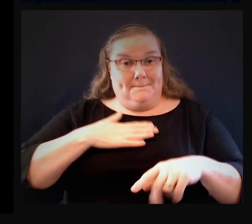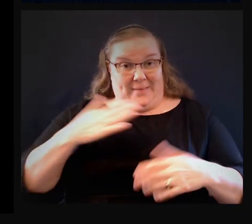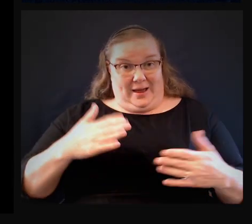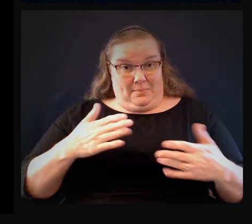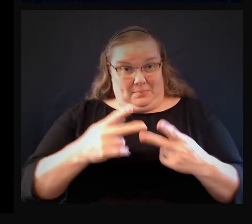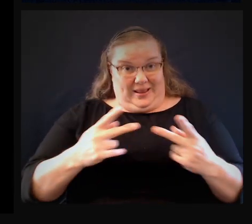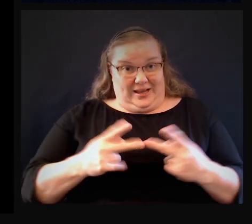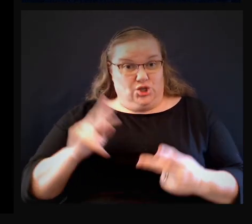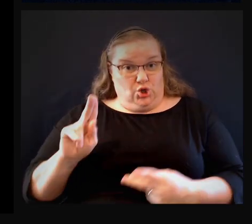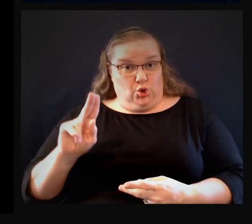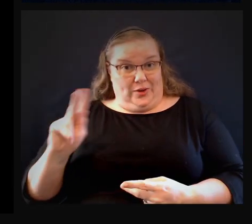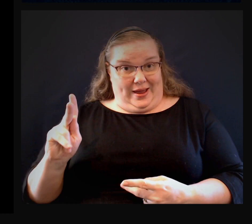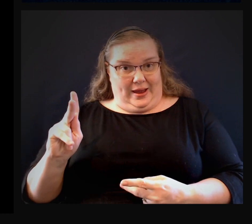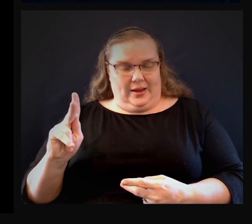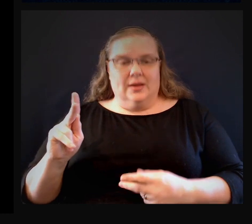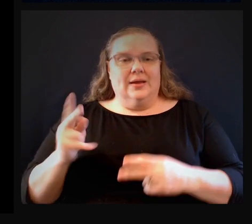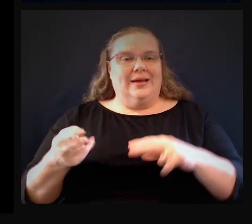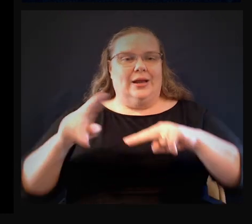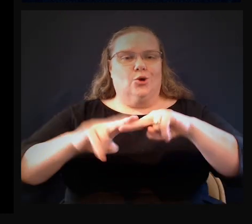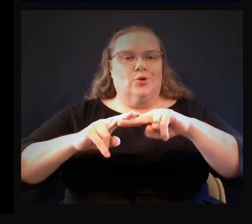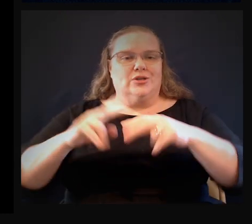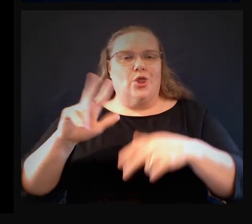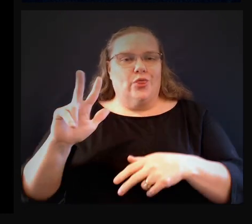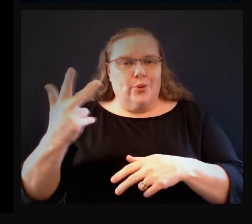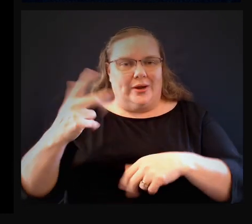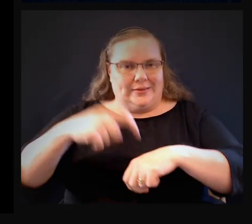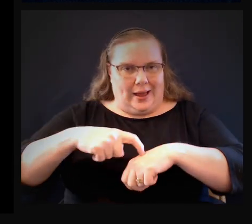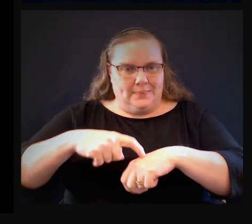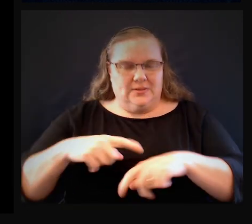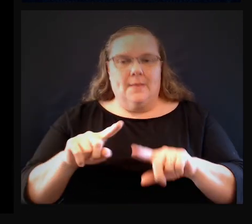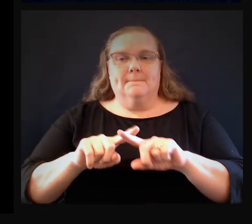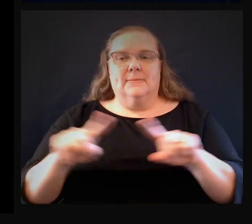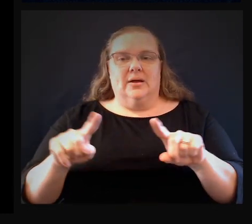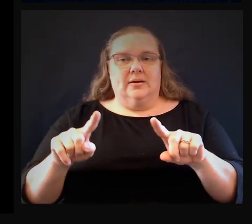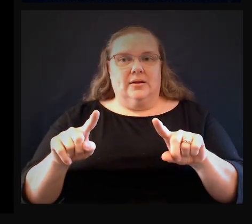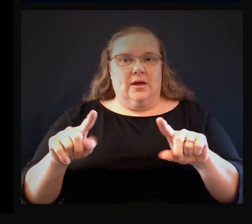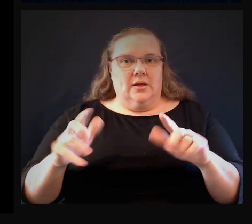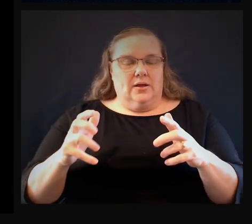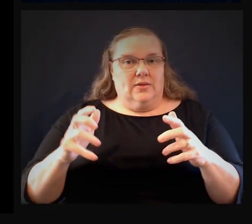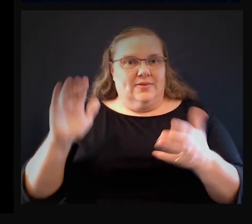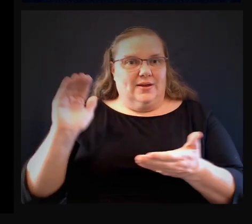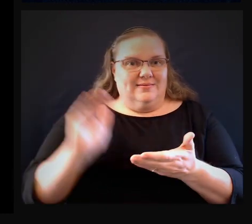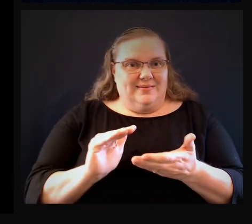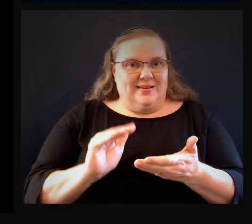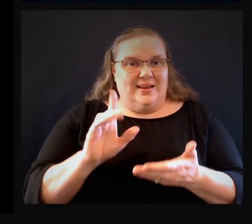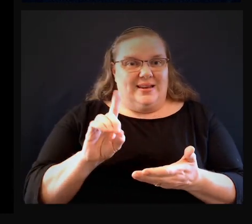Plus, and perhaps more importantly, the broader conversation of decarbonization is at an all-time high.